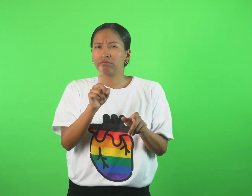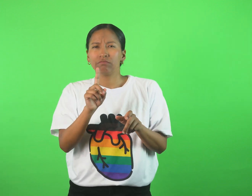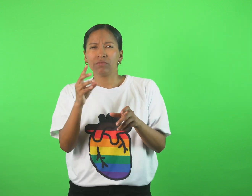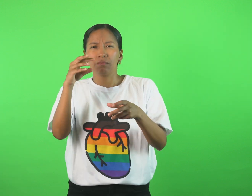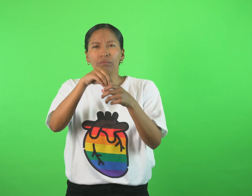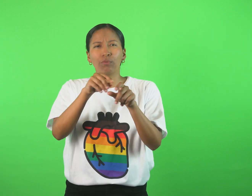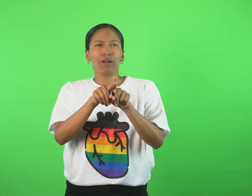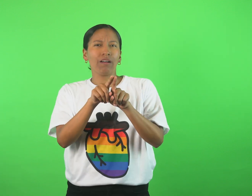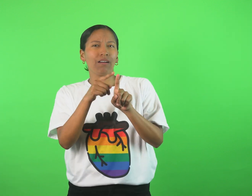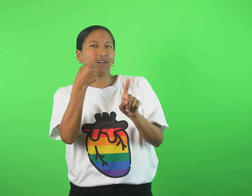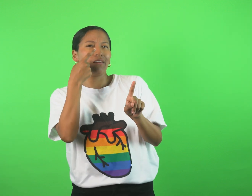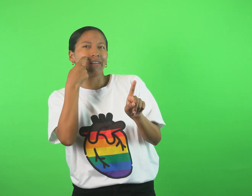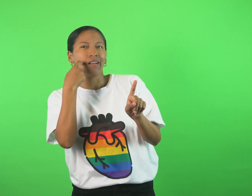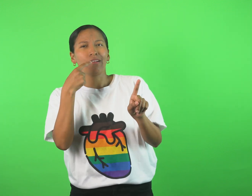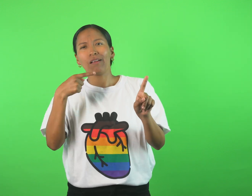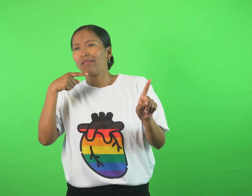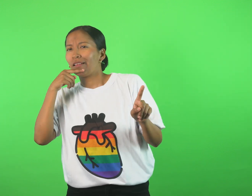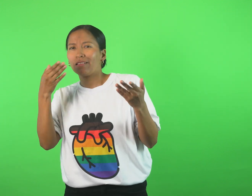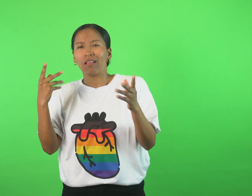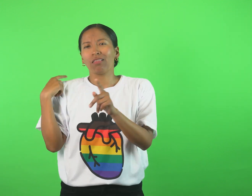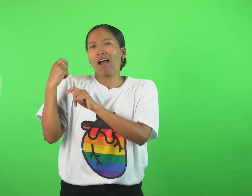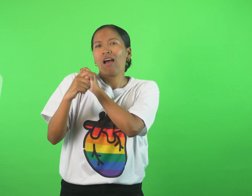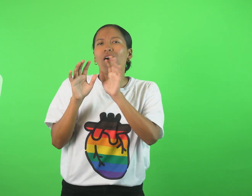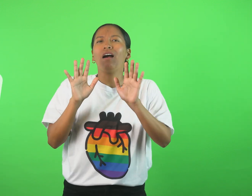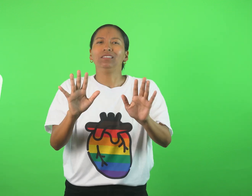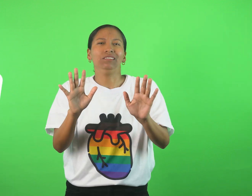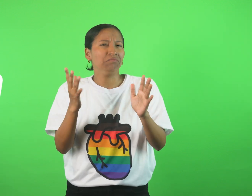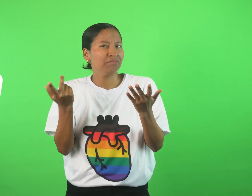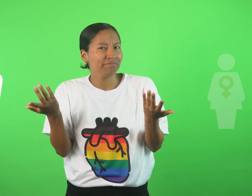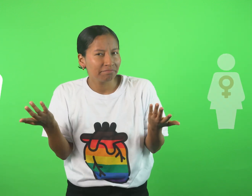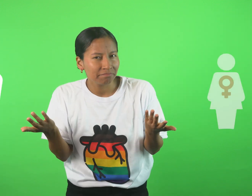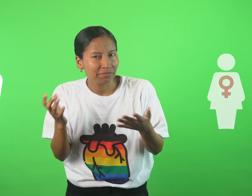the traditional categories of ‘male’ or ‘female’